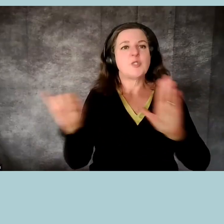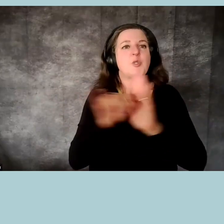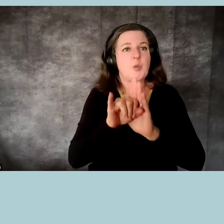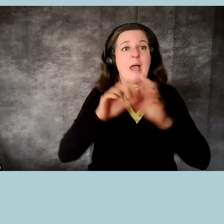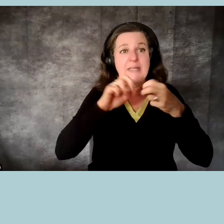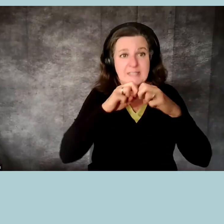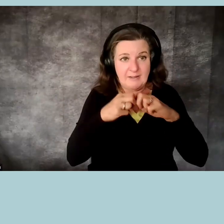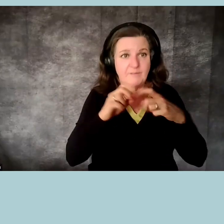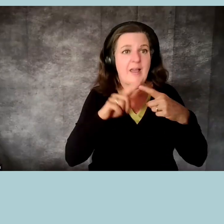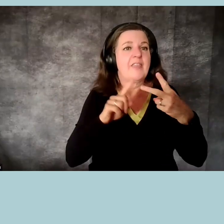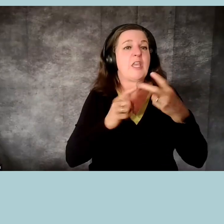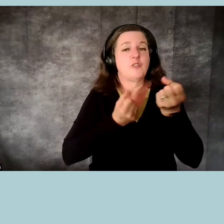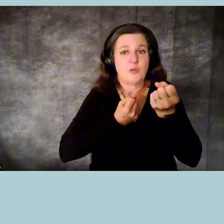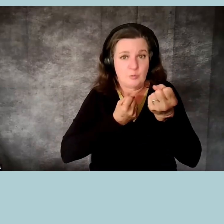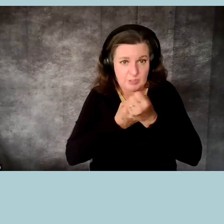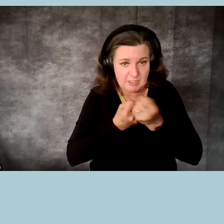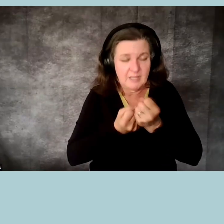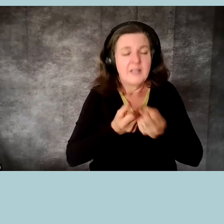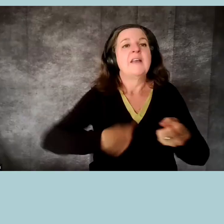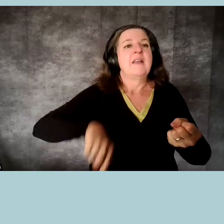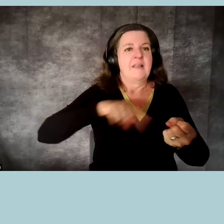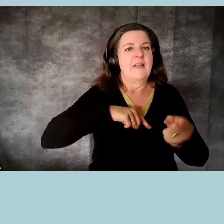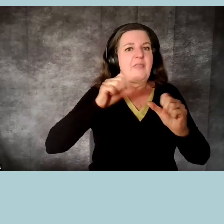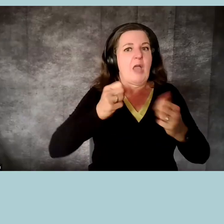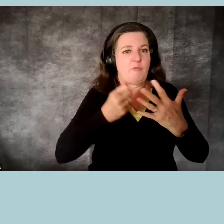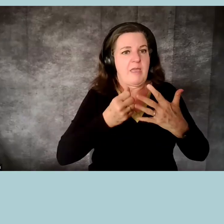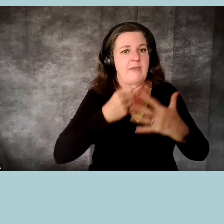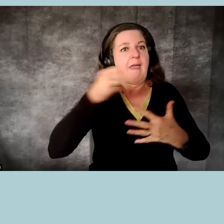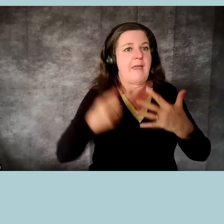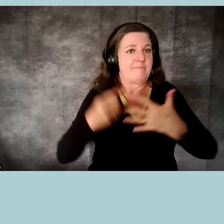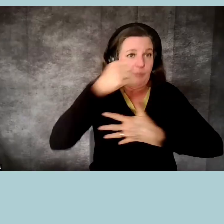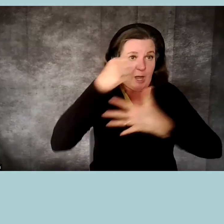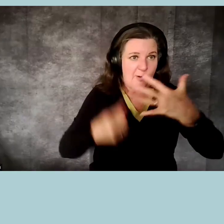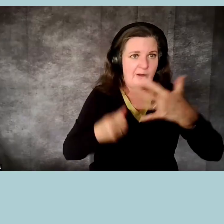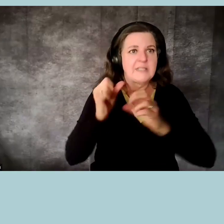we can then prioritize that, make progress, get feedback